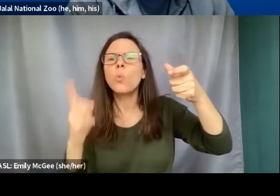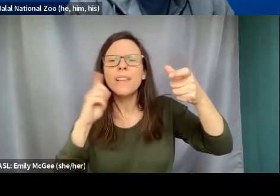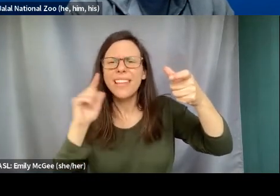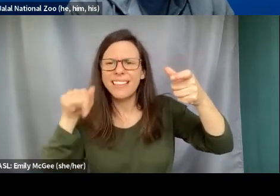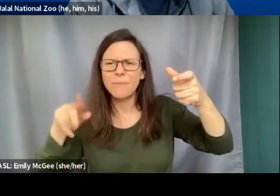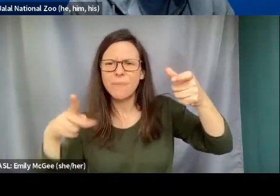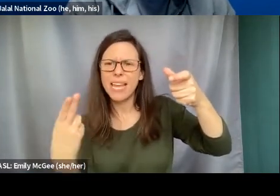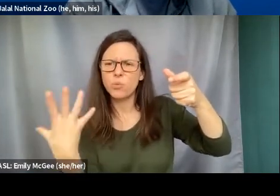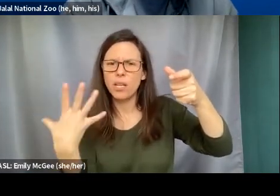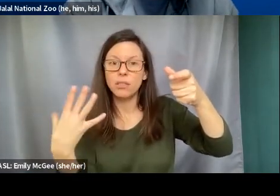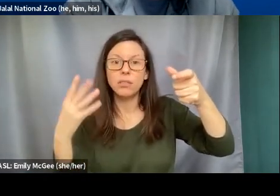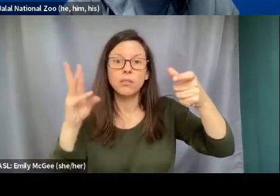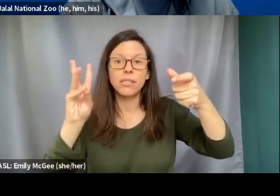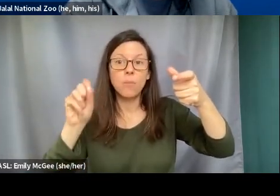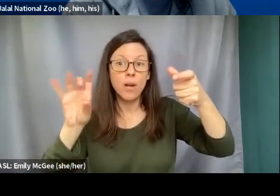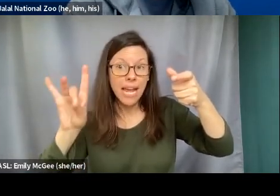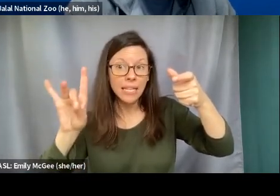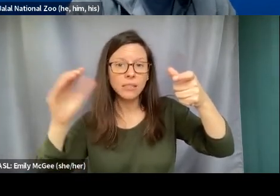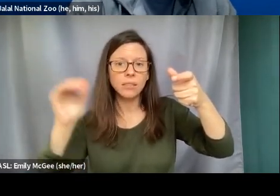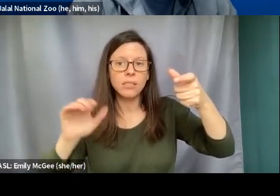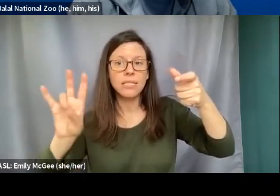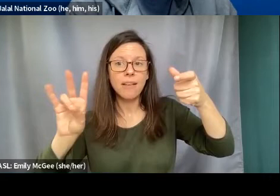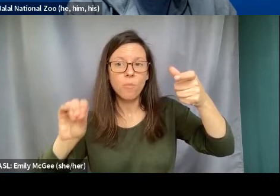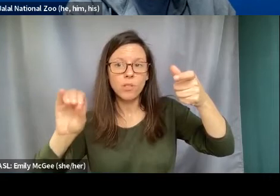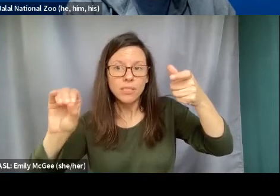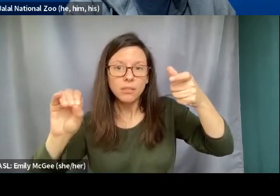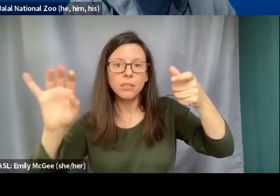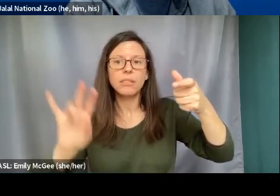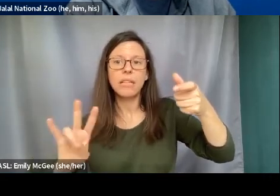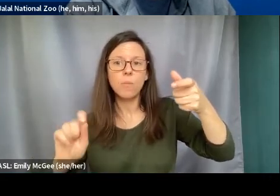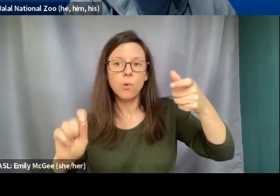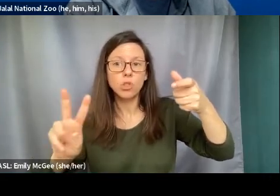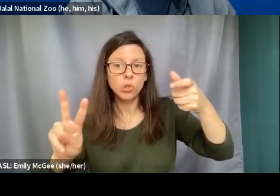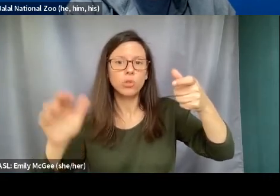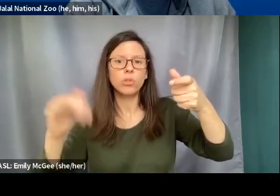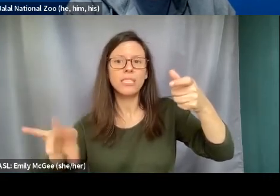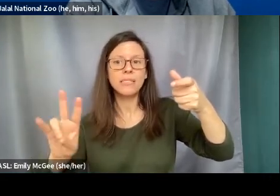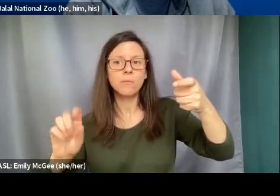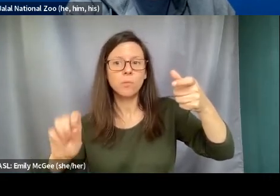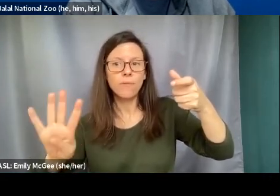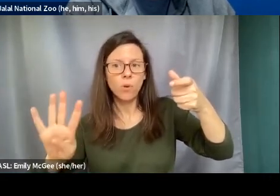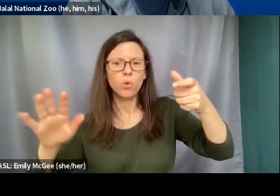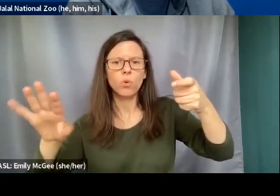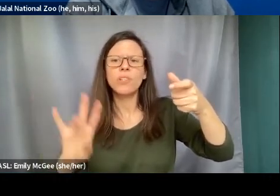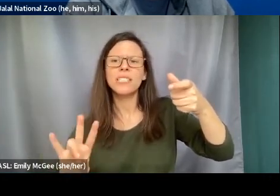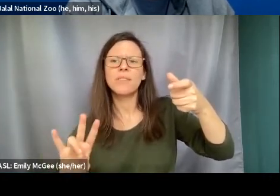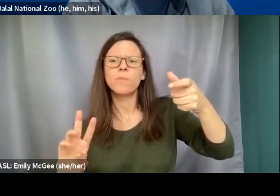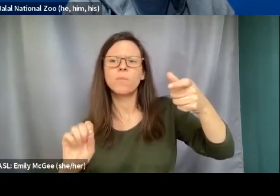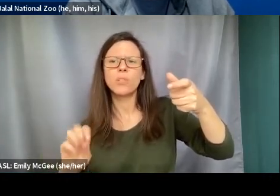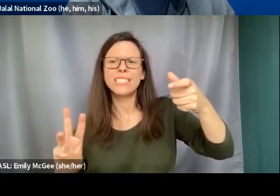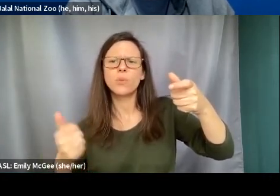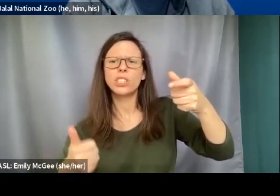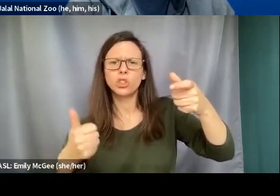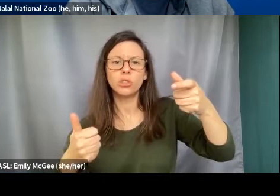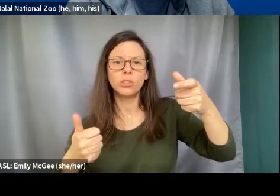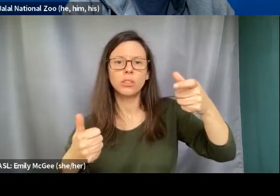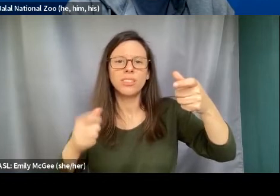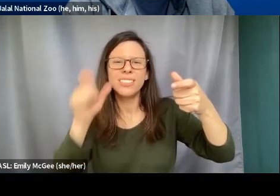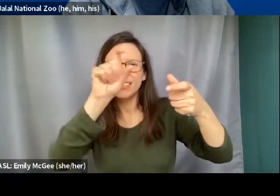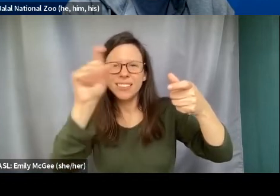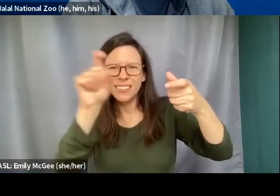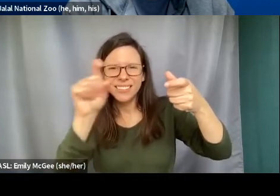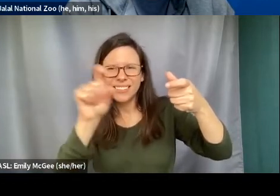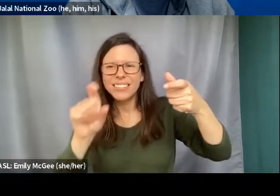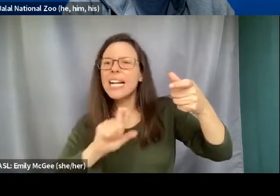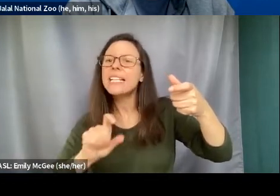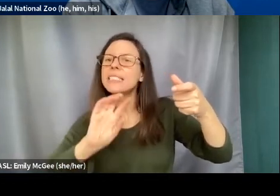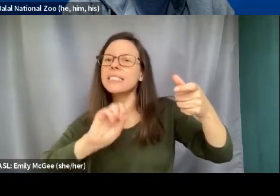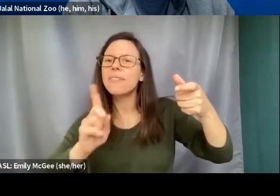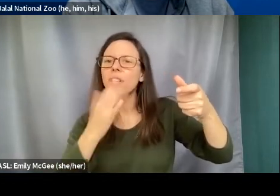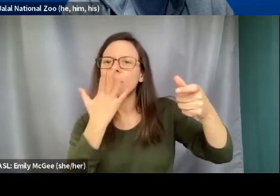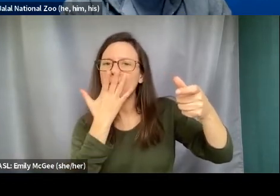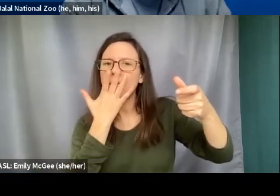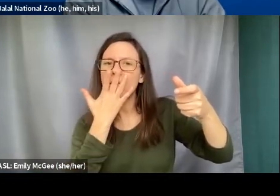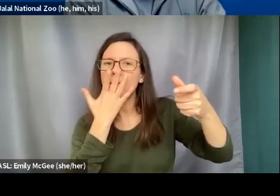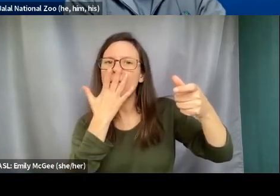6.8? 7.0? 7.2? 7.4? And 7.6? So the legend is various shades with 6.8 being yellow and